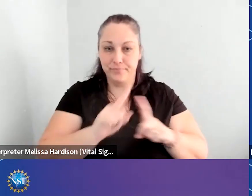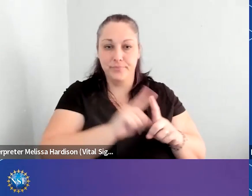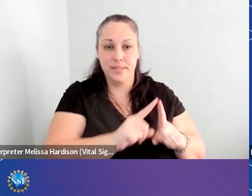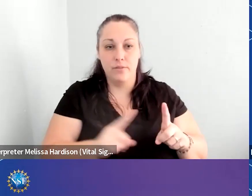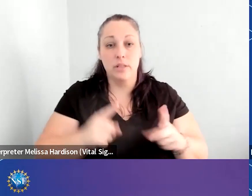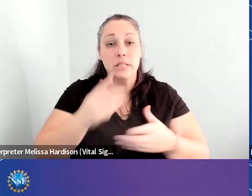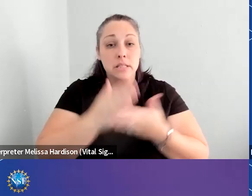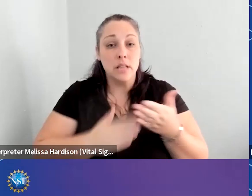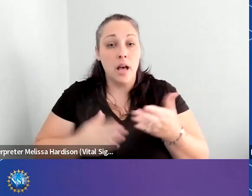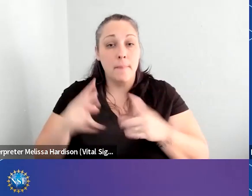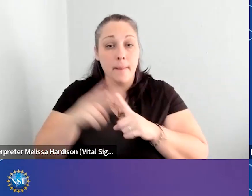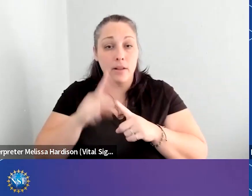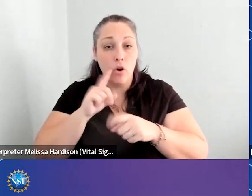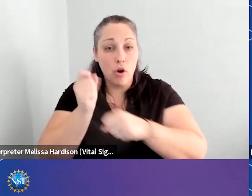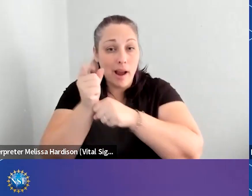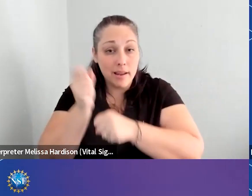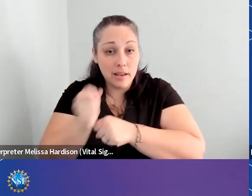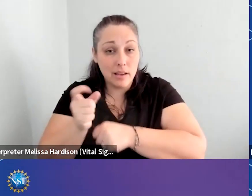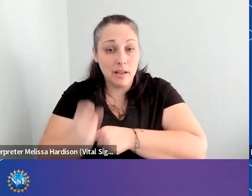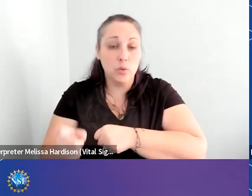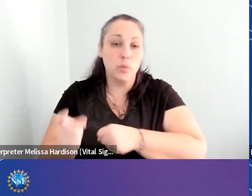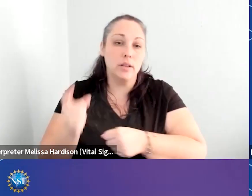Some solicitations are one year yes, one year no.